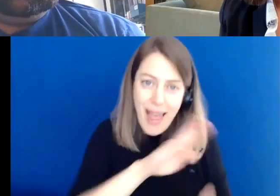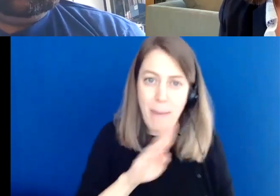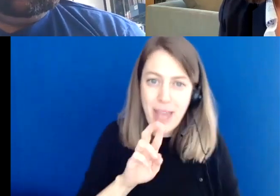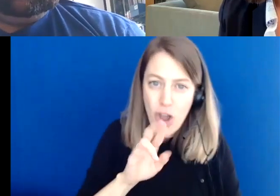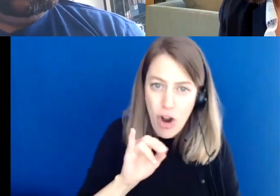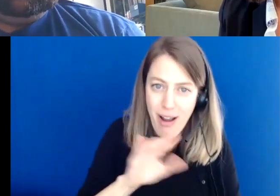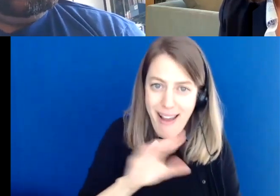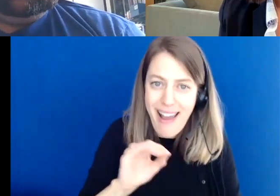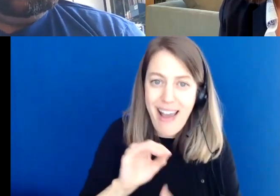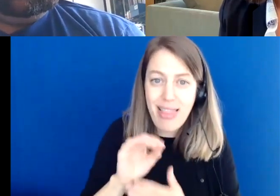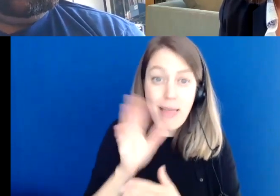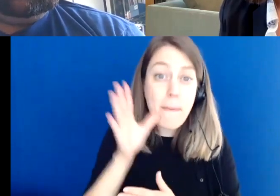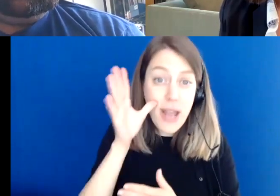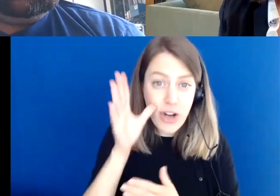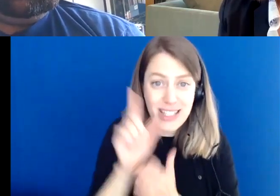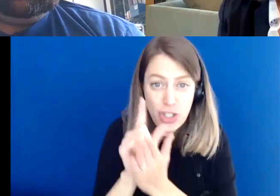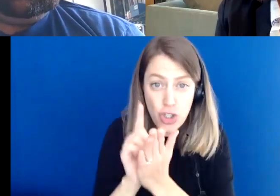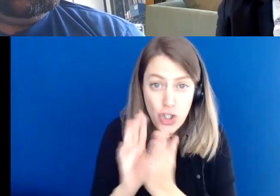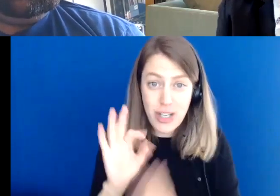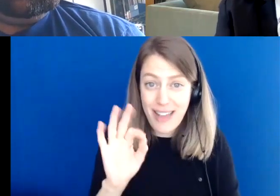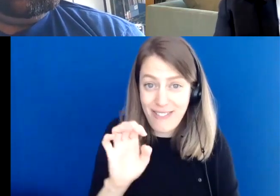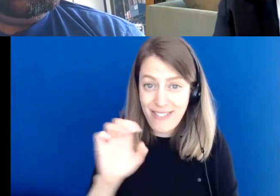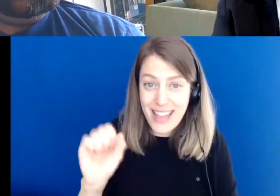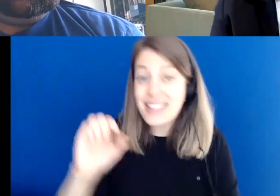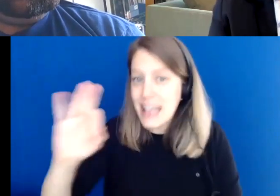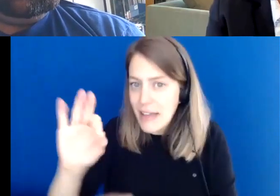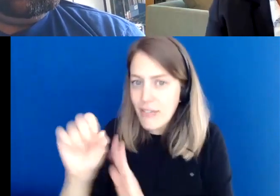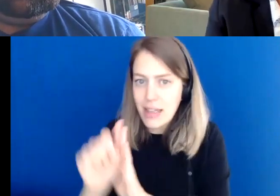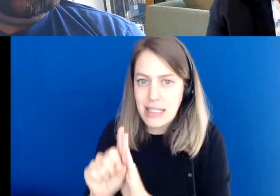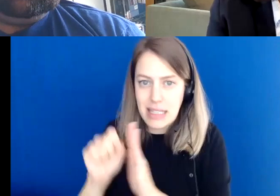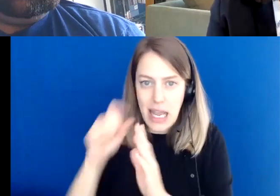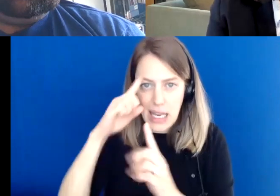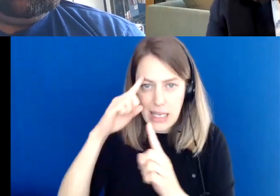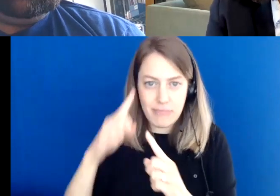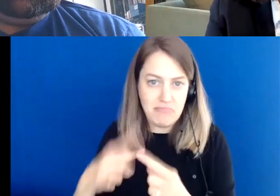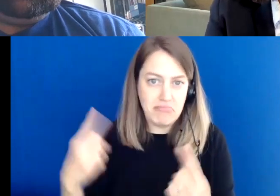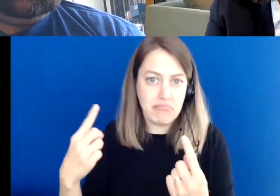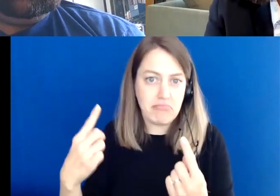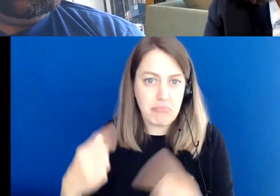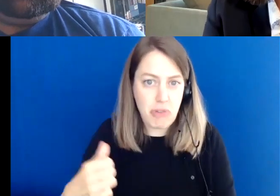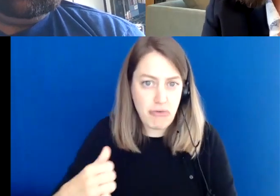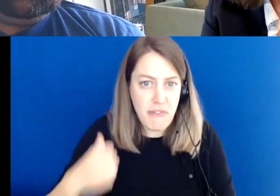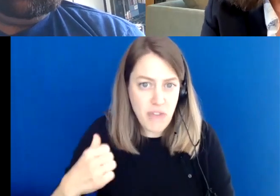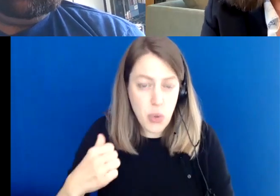If the state refused, Mary Kay Leonard would be held personally responsible."